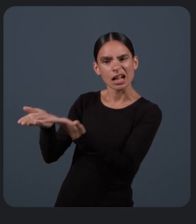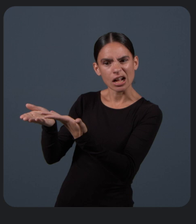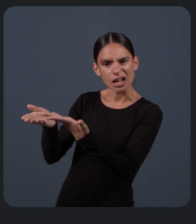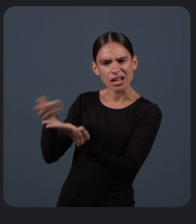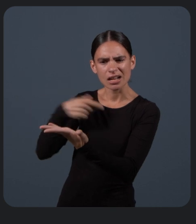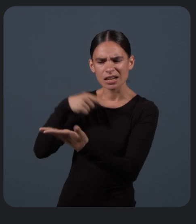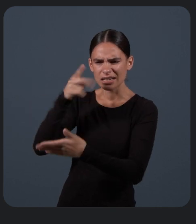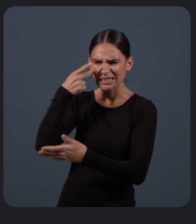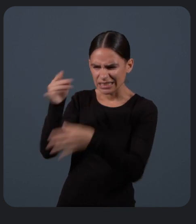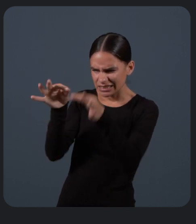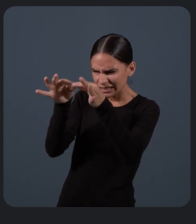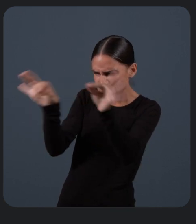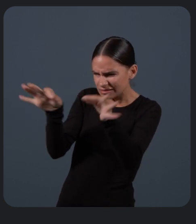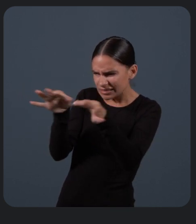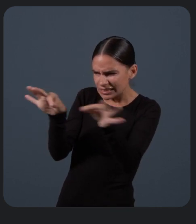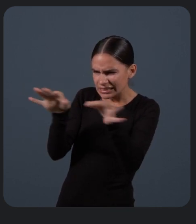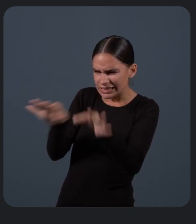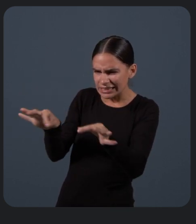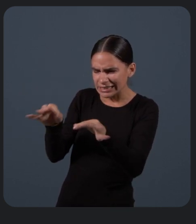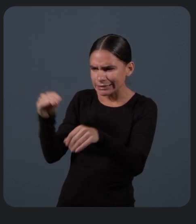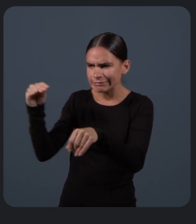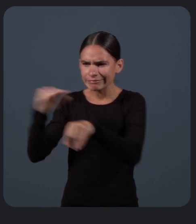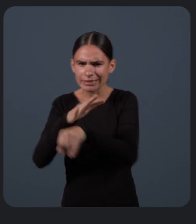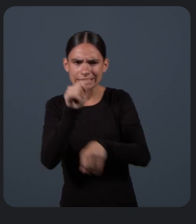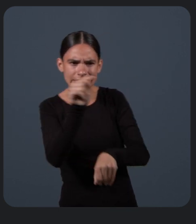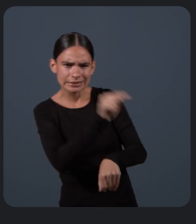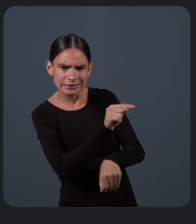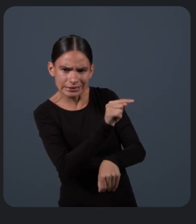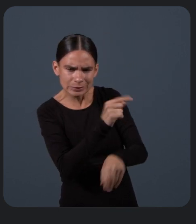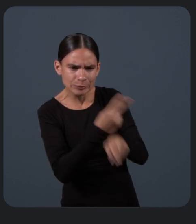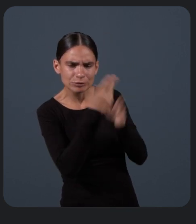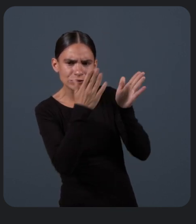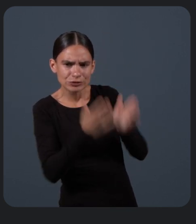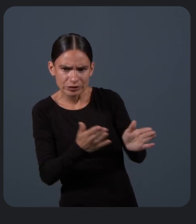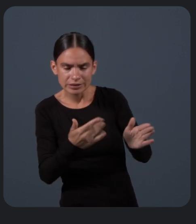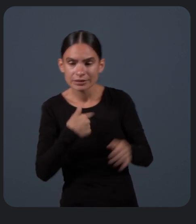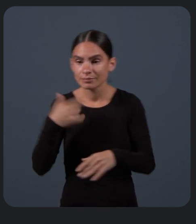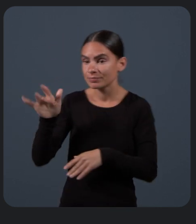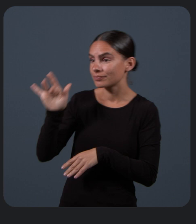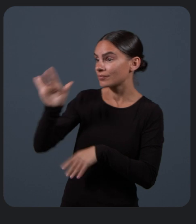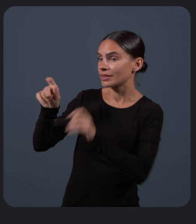affecting a number of users. I can select a crash to see the stack trace.